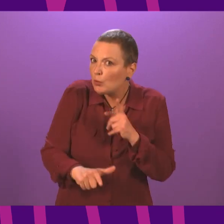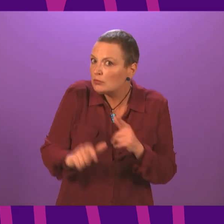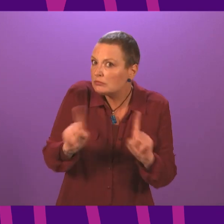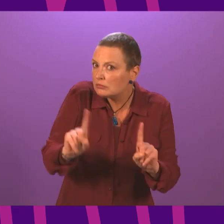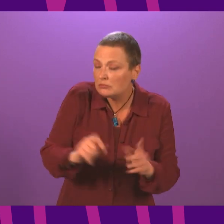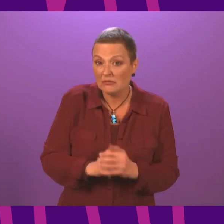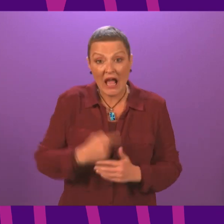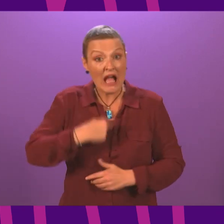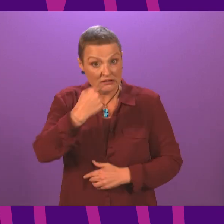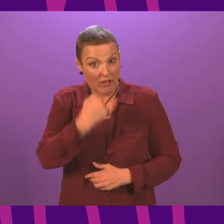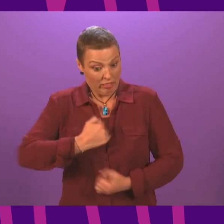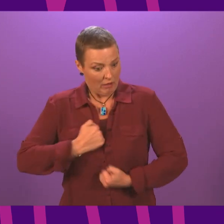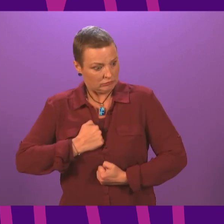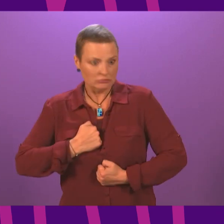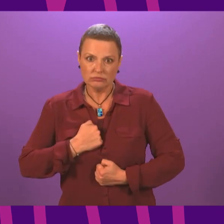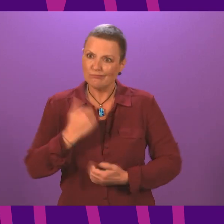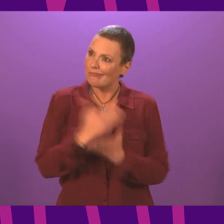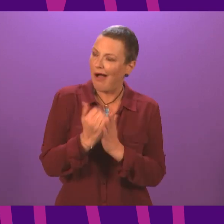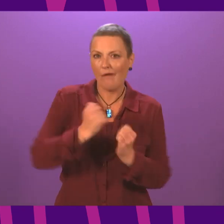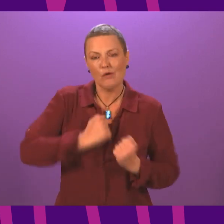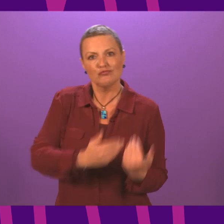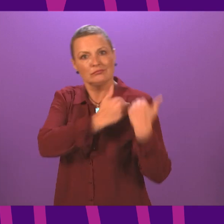I have always said that that would be within certain parameters, such that we would